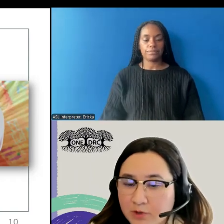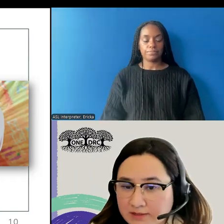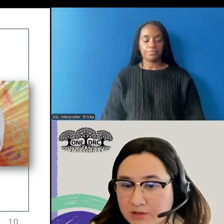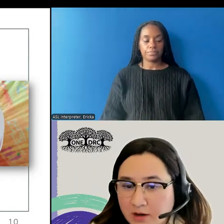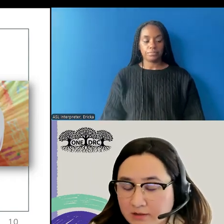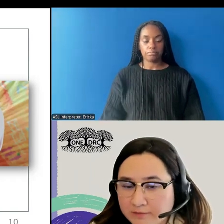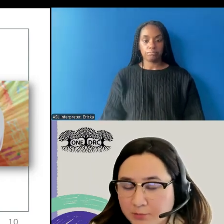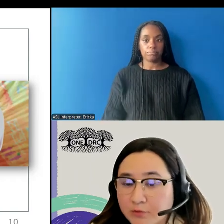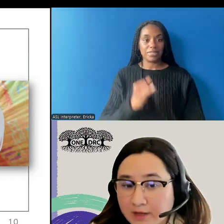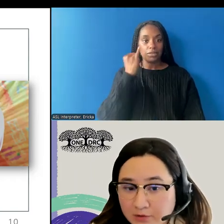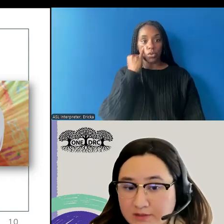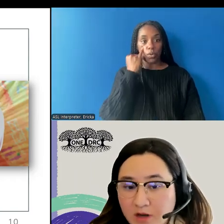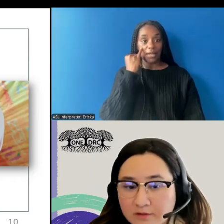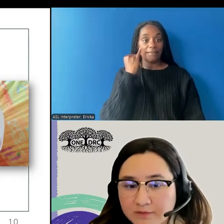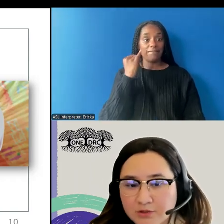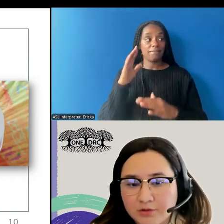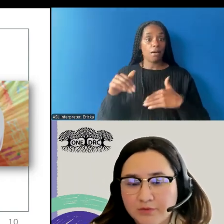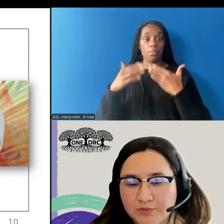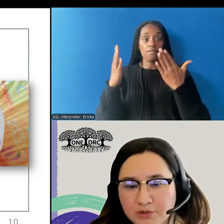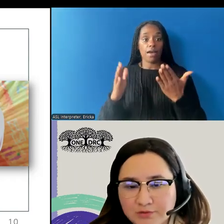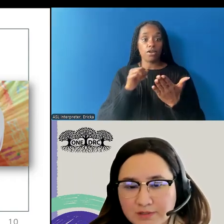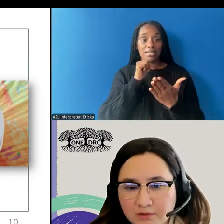is not, if a provider is not a vendor of the regional center,